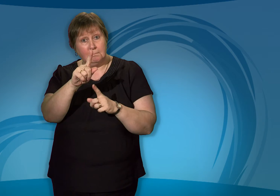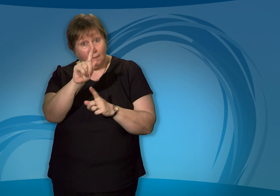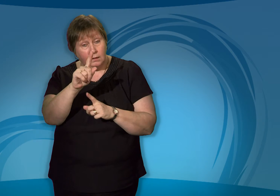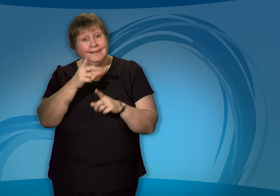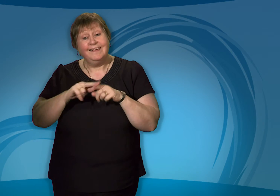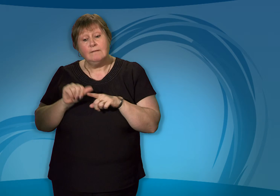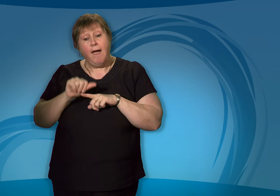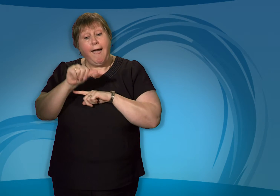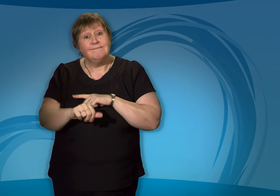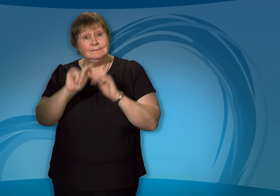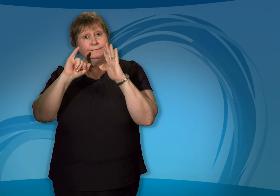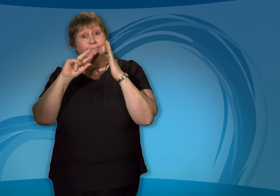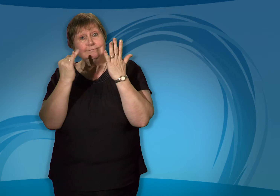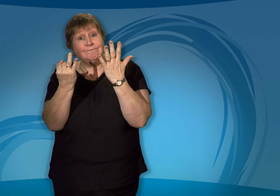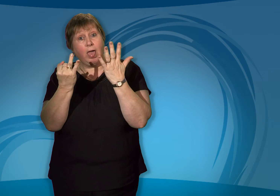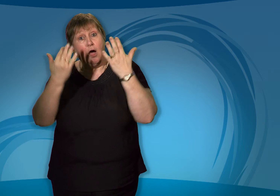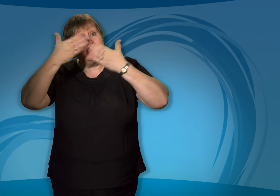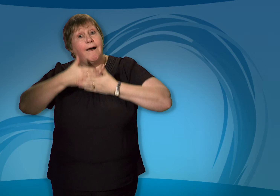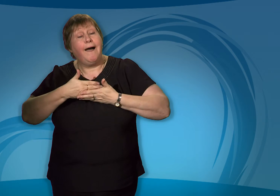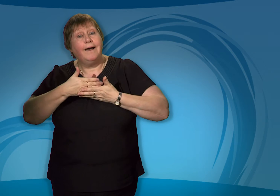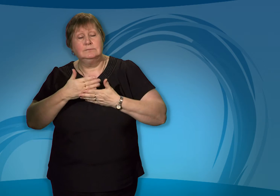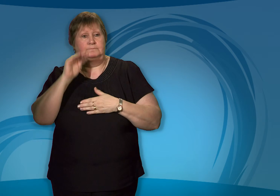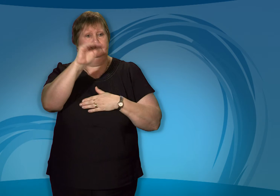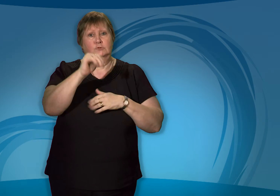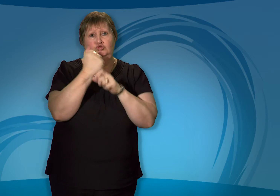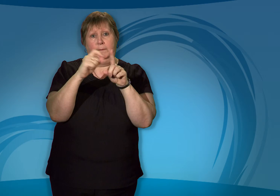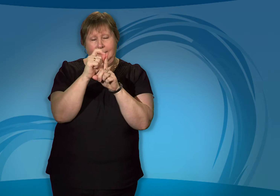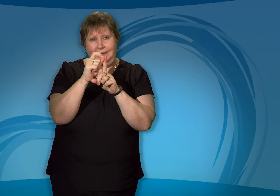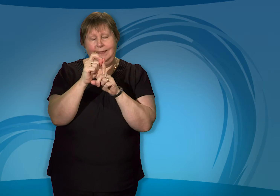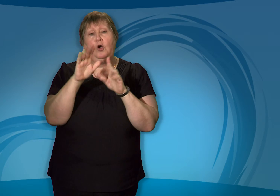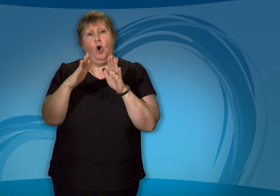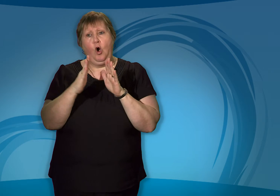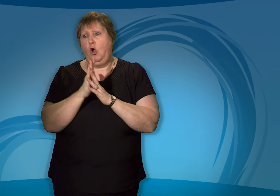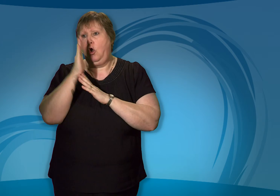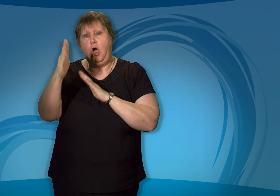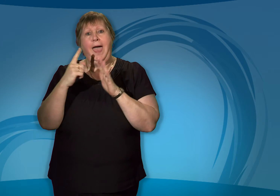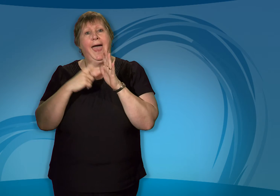If it is after 7.00pm, contact your GP out of hours service